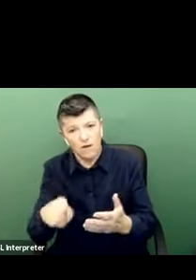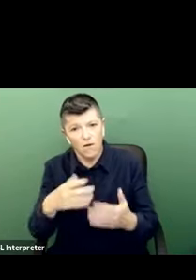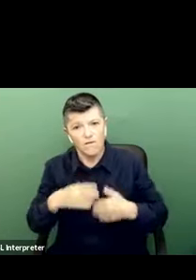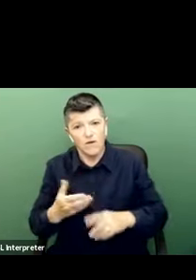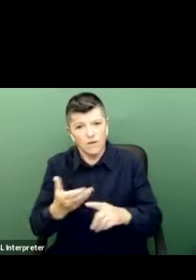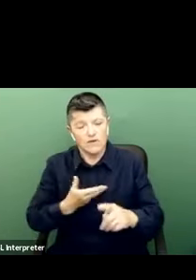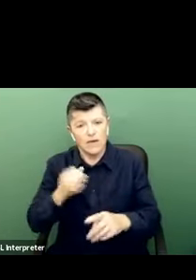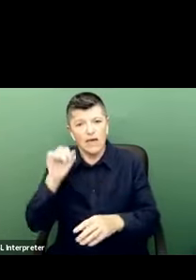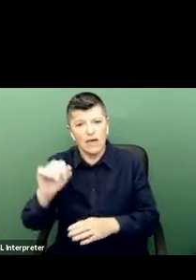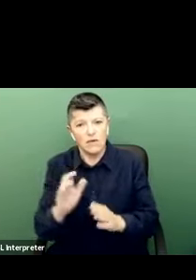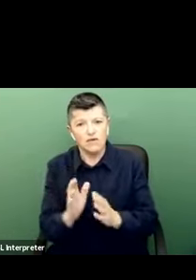certain inalienable lights